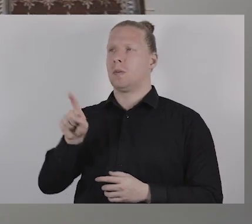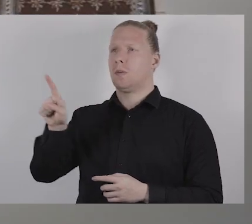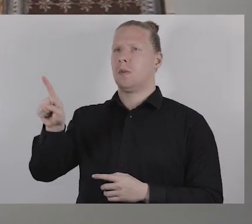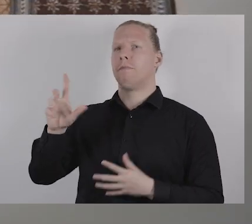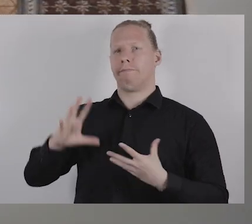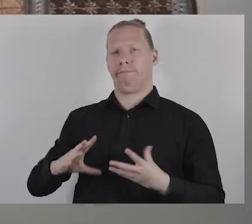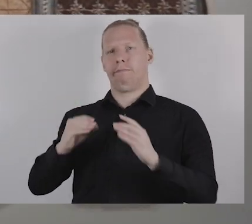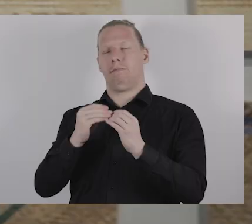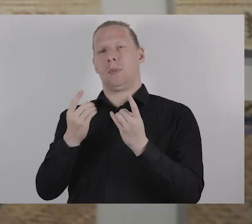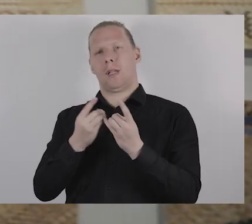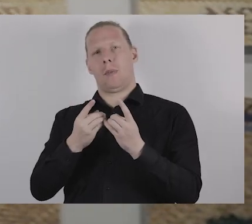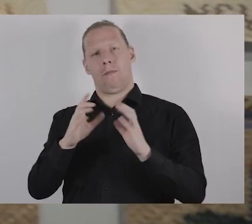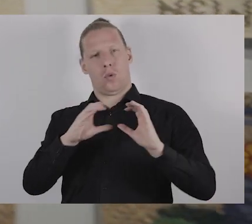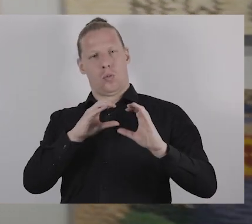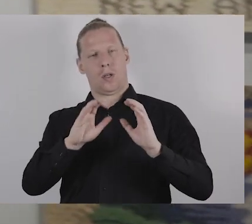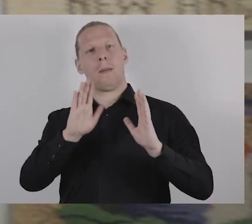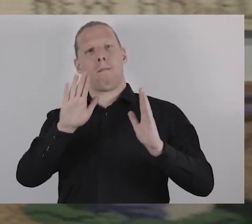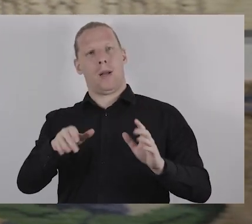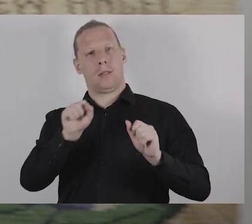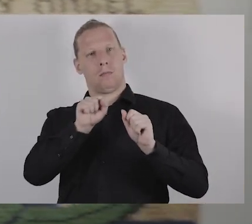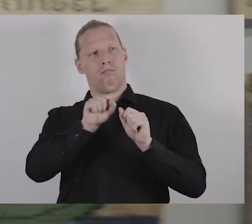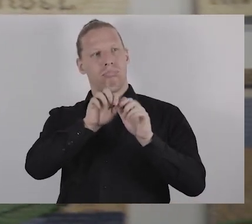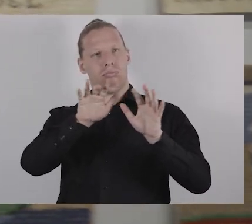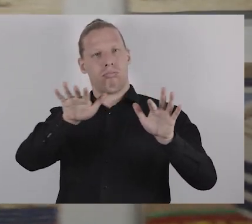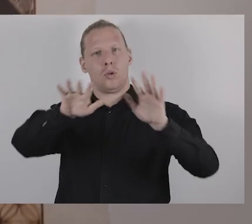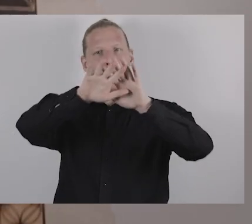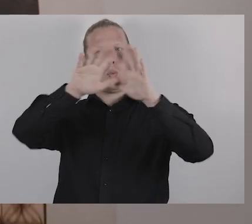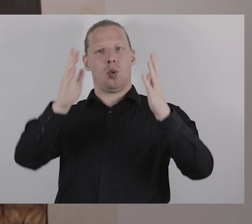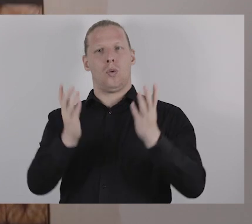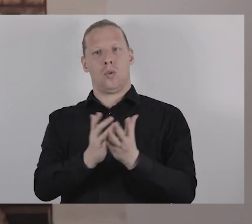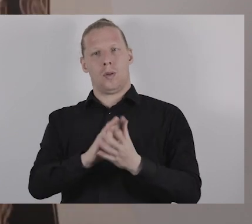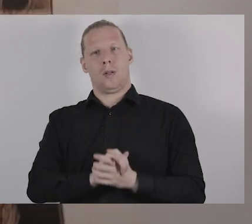and the intention is communication, then it needs to go out — out into the world.